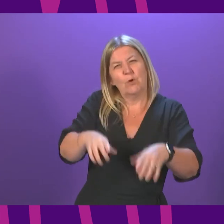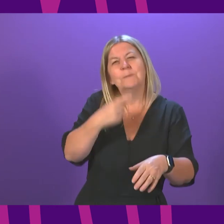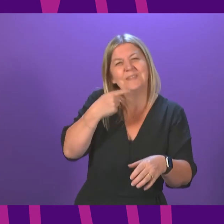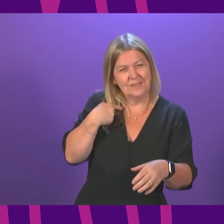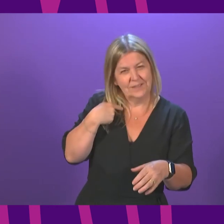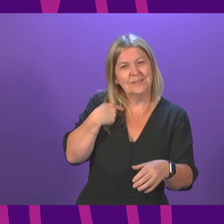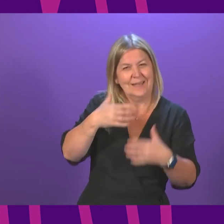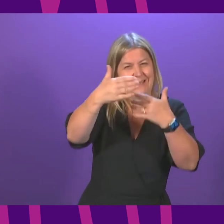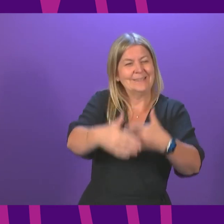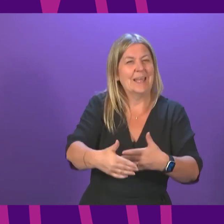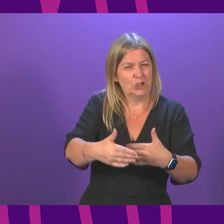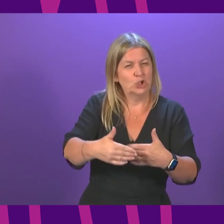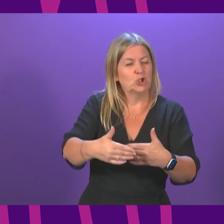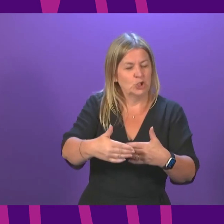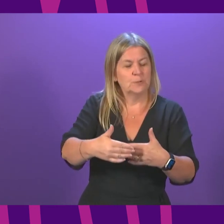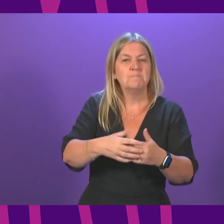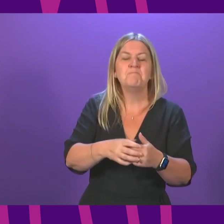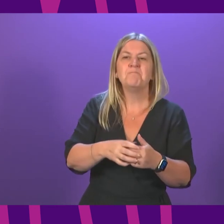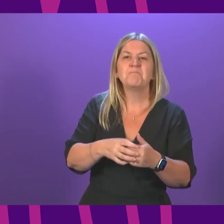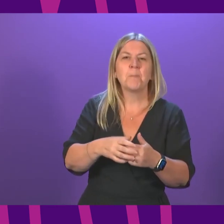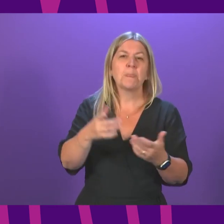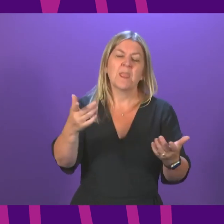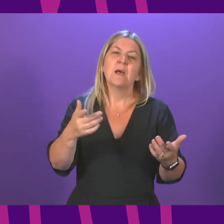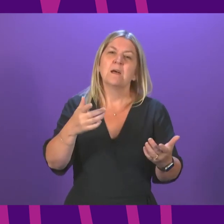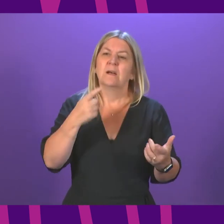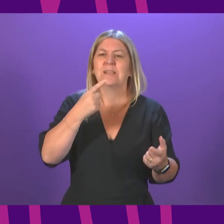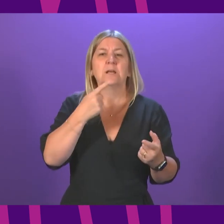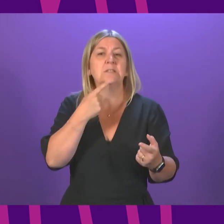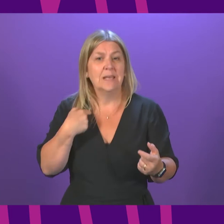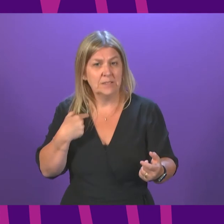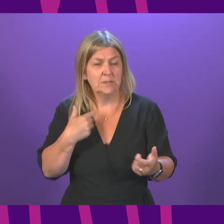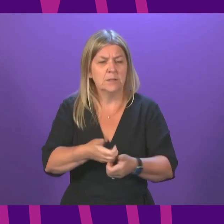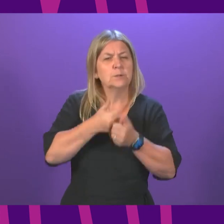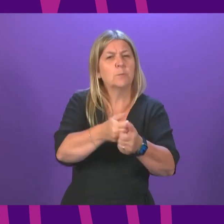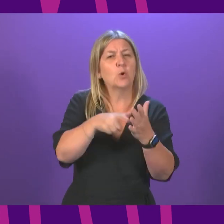2 proceedings. As I indicated yesterday when I spoke in support of Jackie Baillie’s amendment